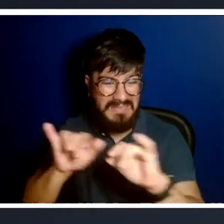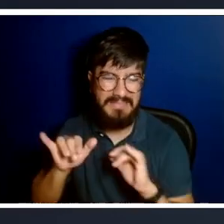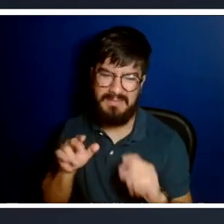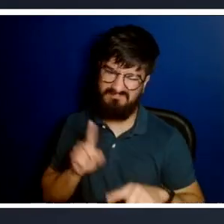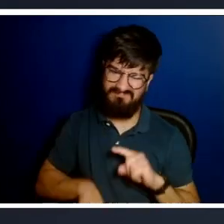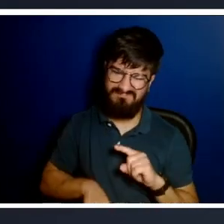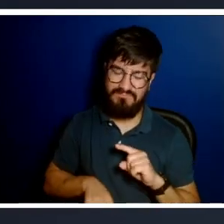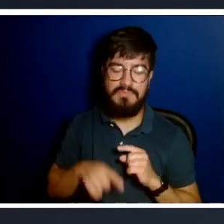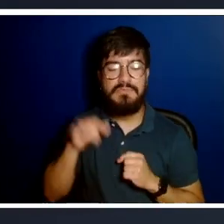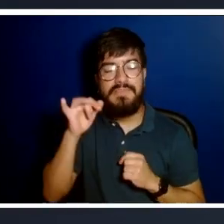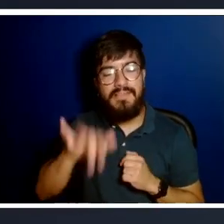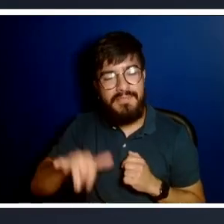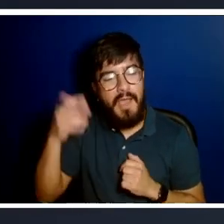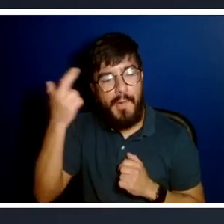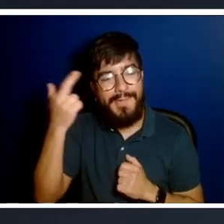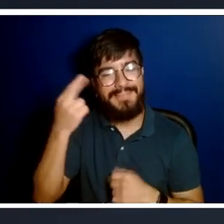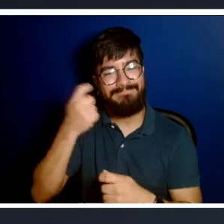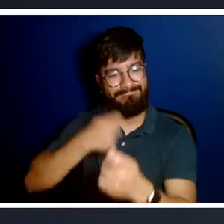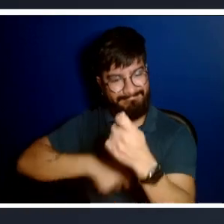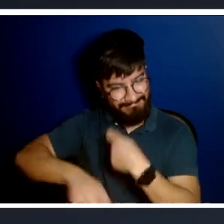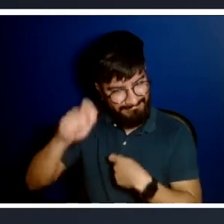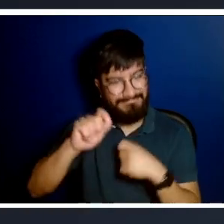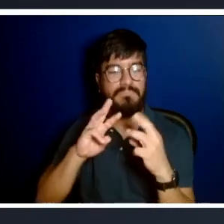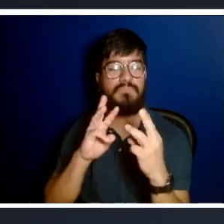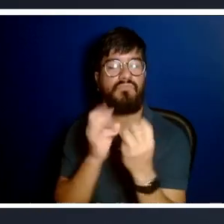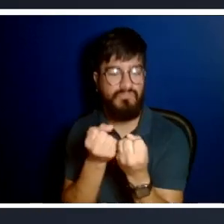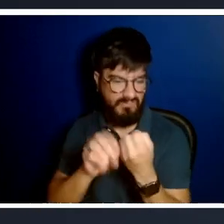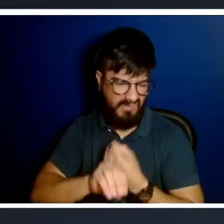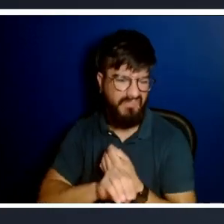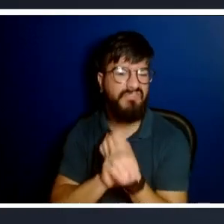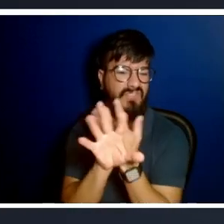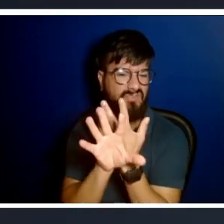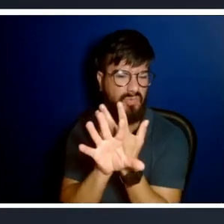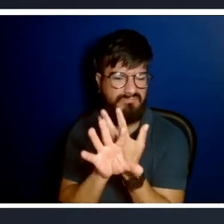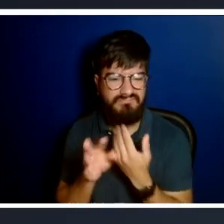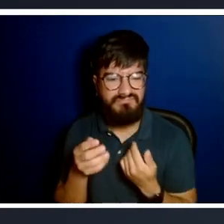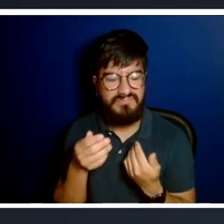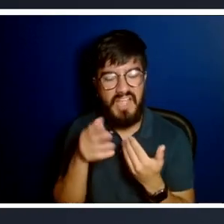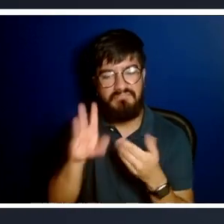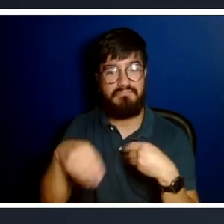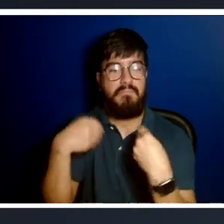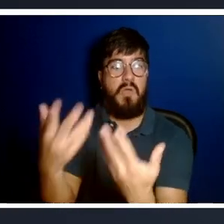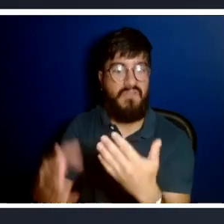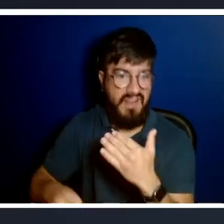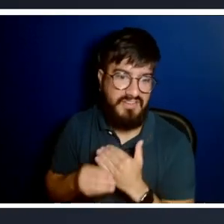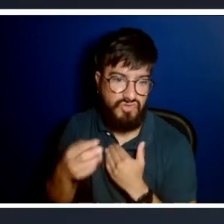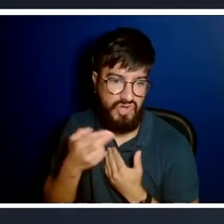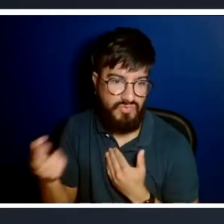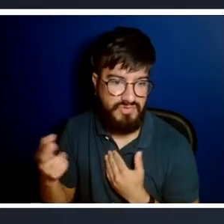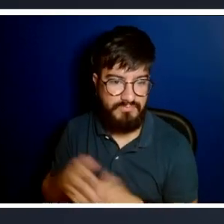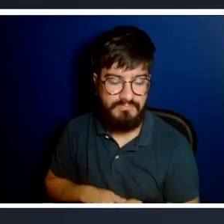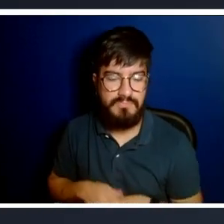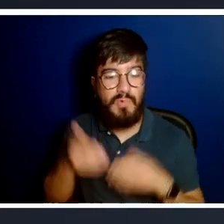and additional resources version for that. So, sign up and register for the programs but if you